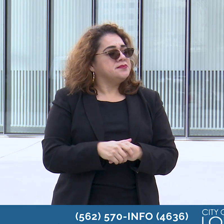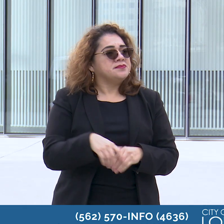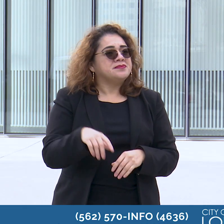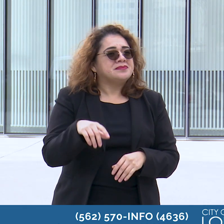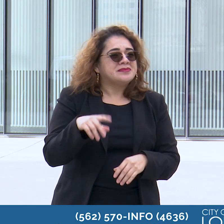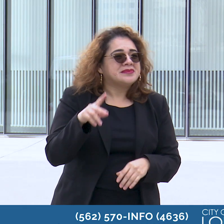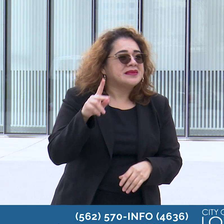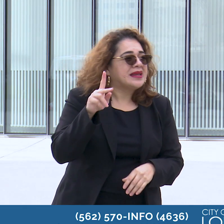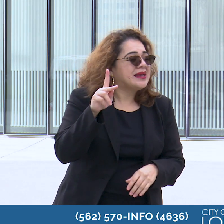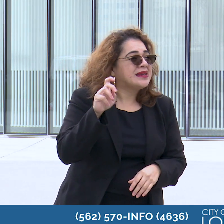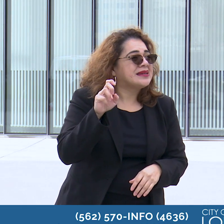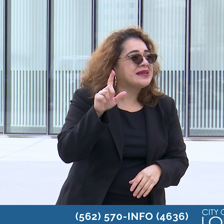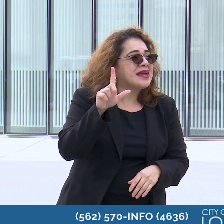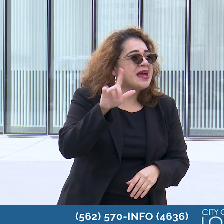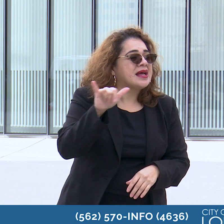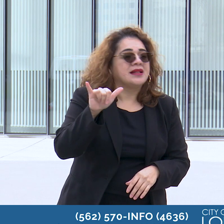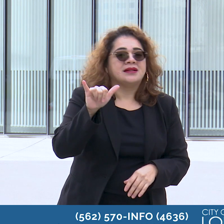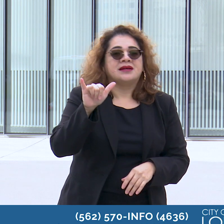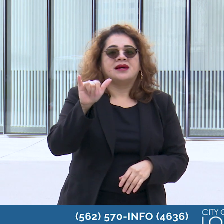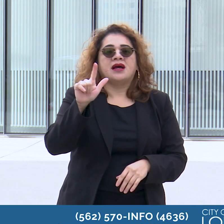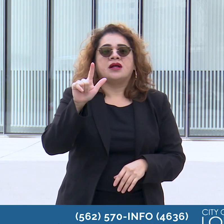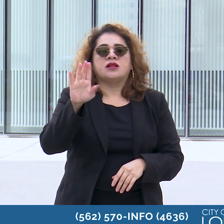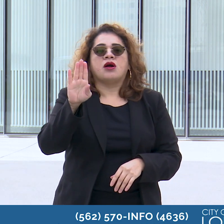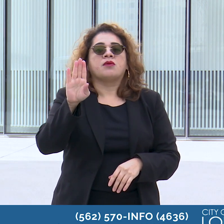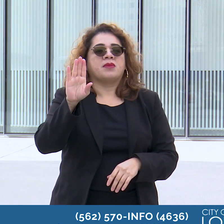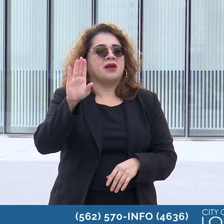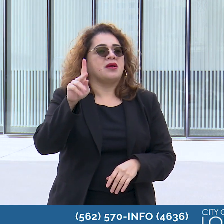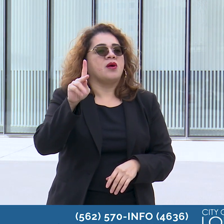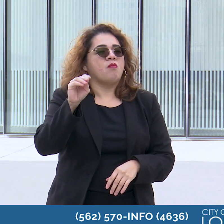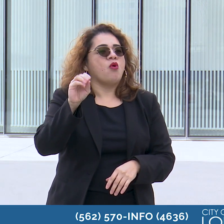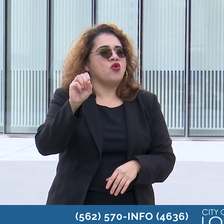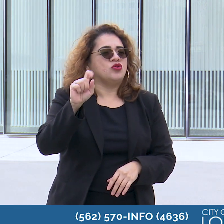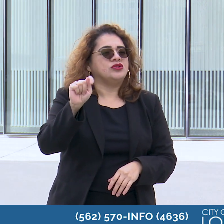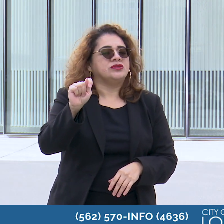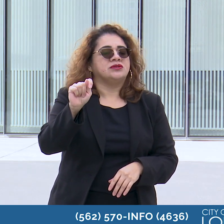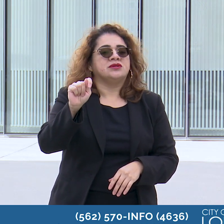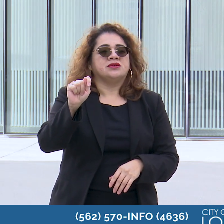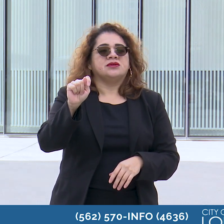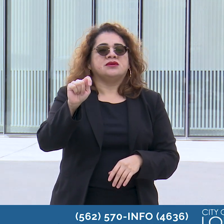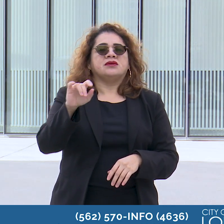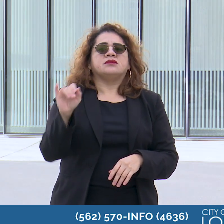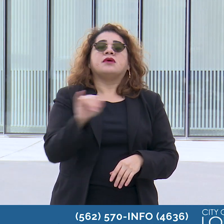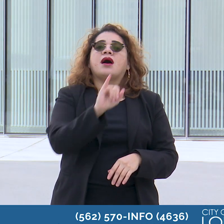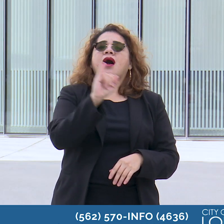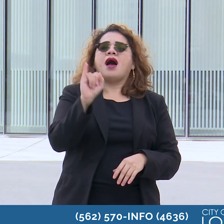Go ahead Kelly. Yes hi. This question is regarding ICU and hospital capacity.